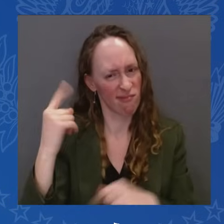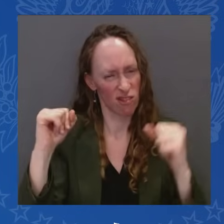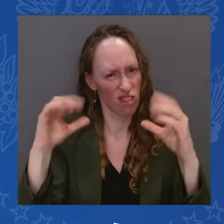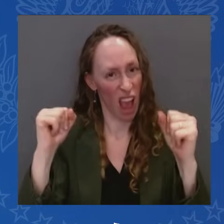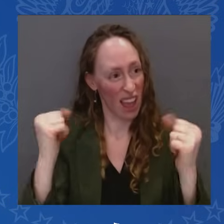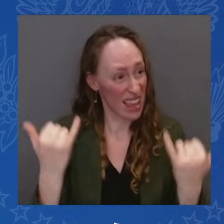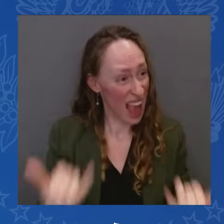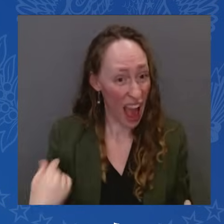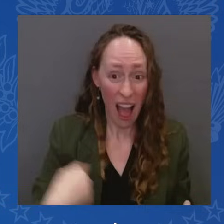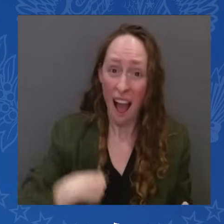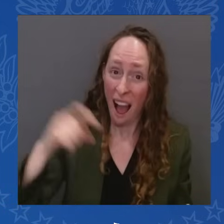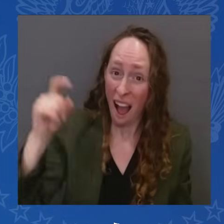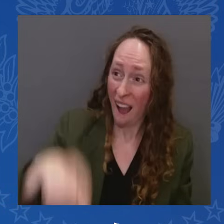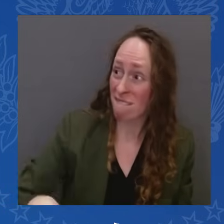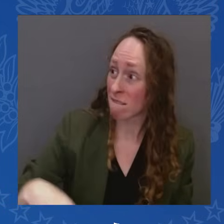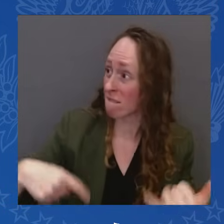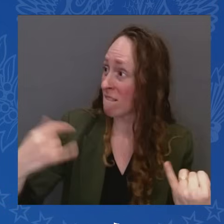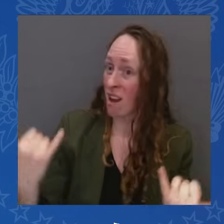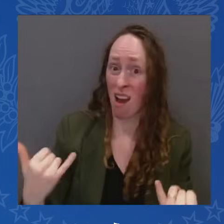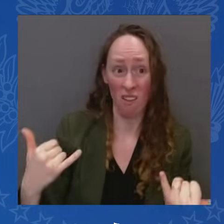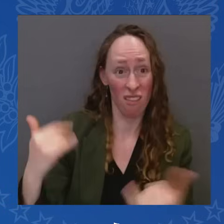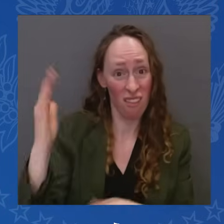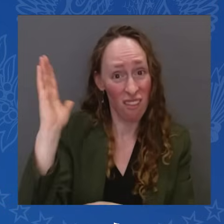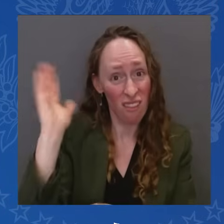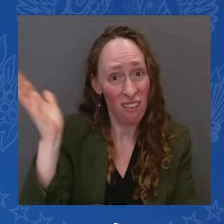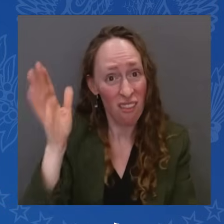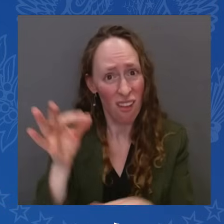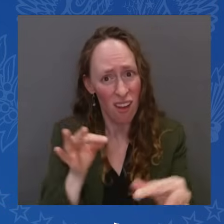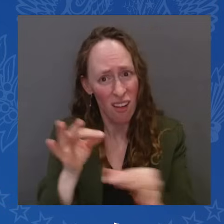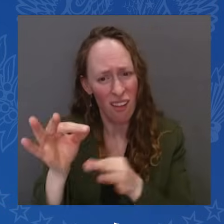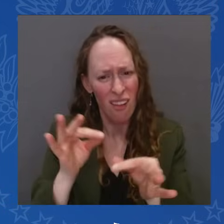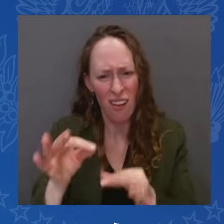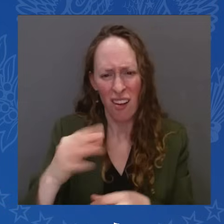how this is being viewed around the world and being used by Russia.